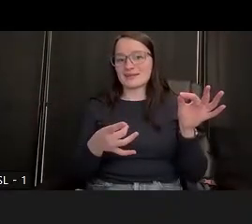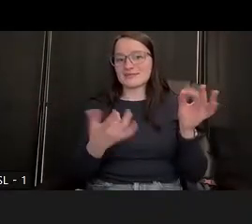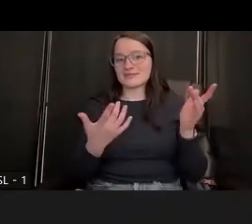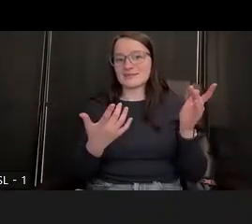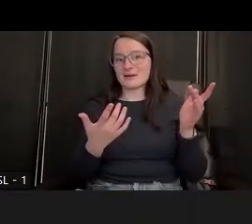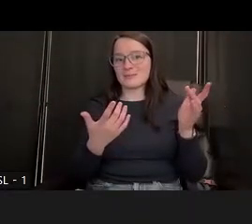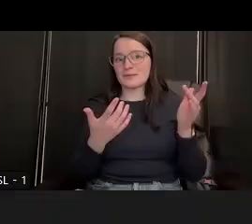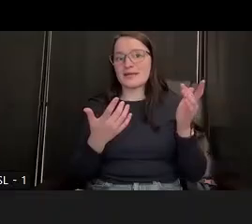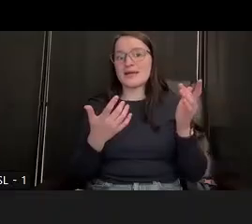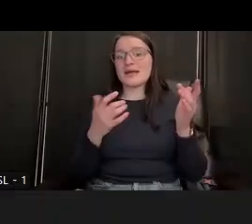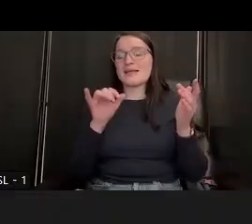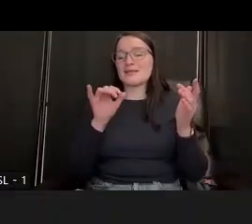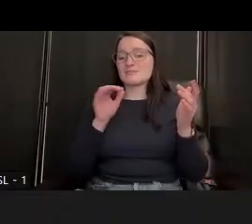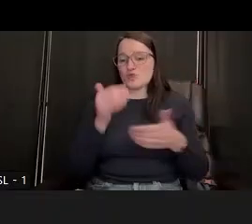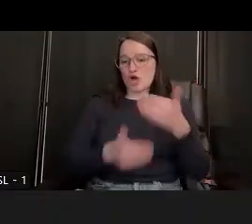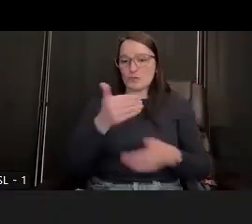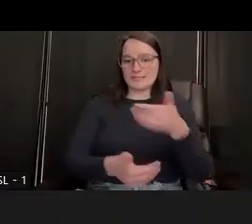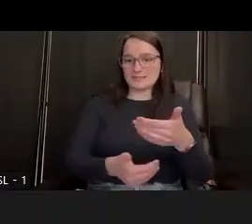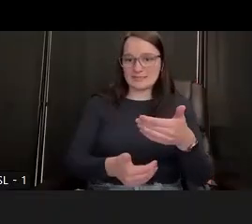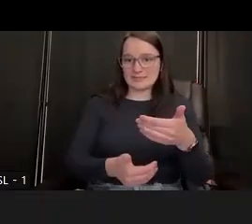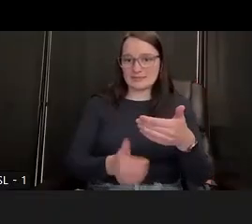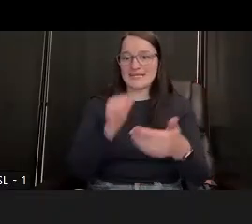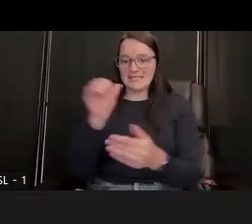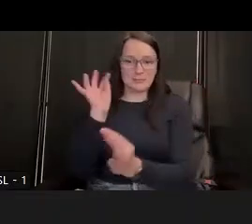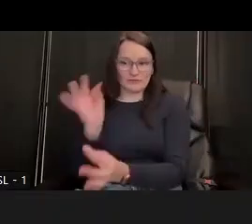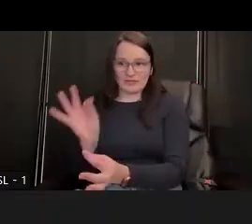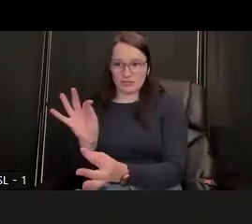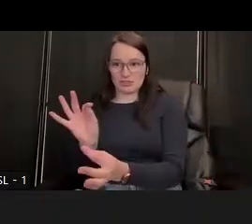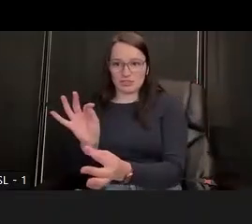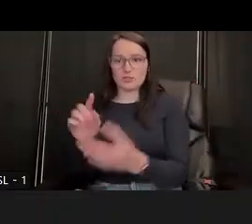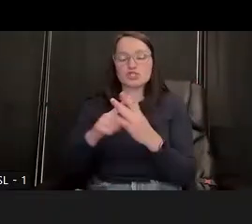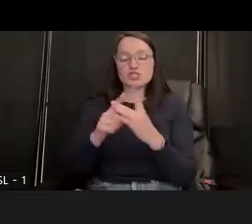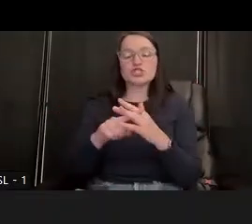not perfection. Start small and grow. Right? So things like, you know, maybe starting with